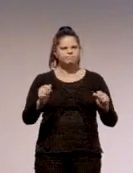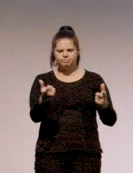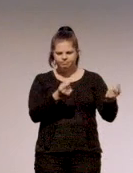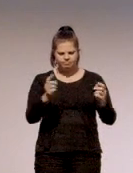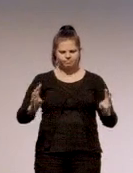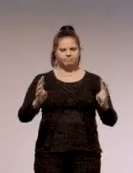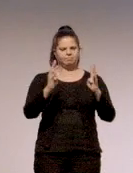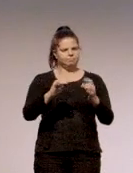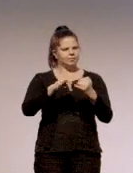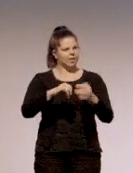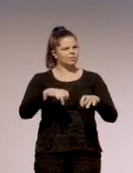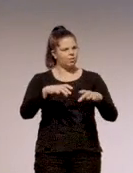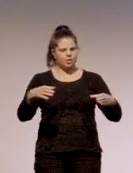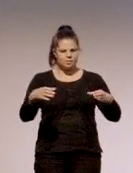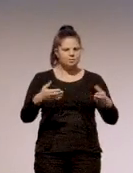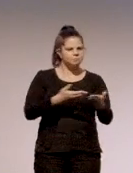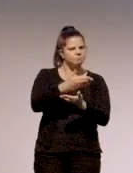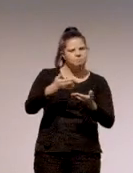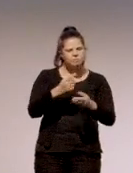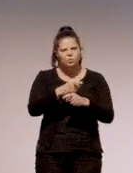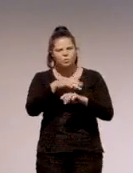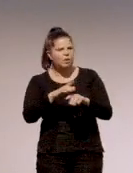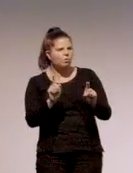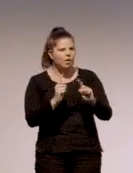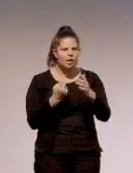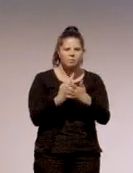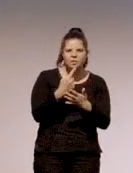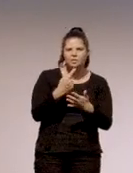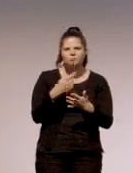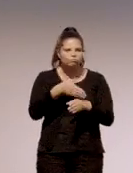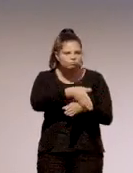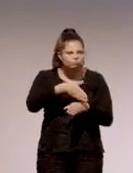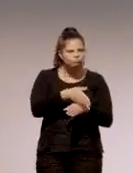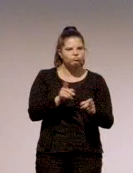community around the various efforts in speci...specific things that they're looking after.